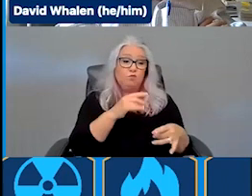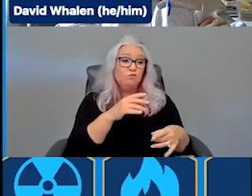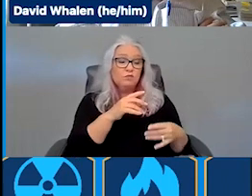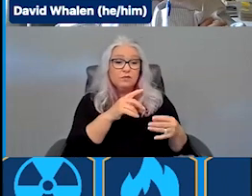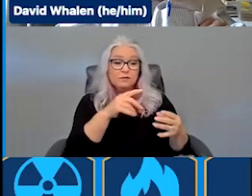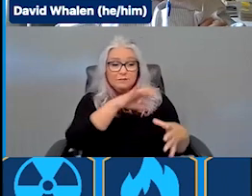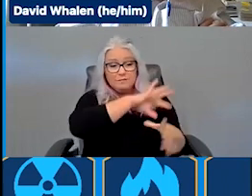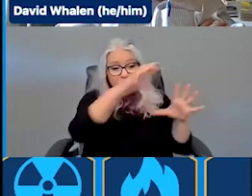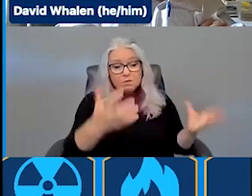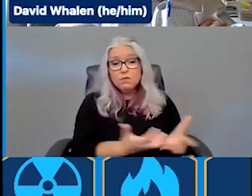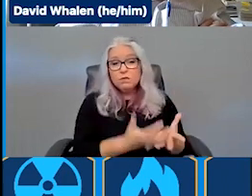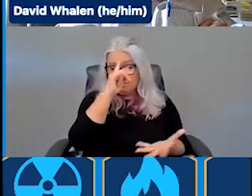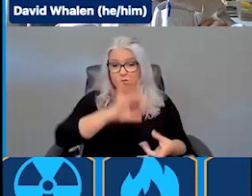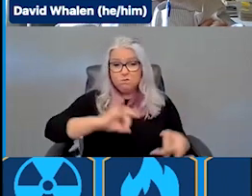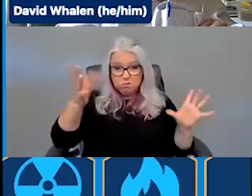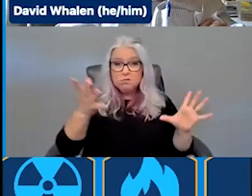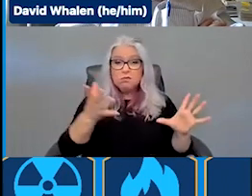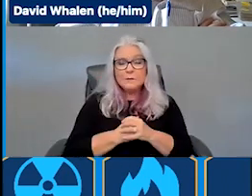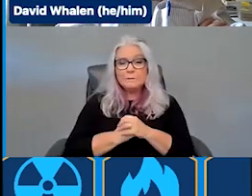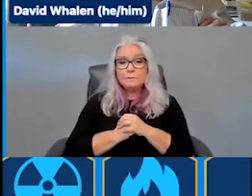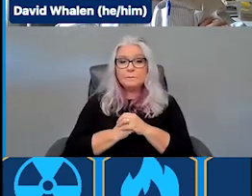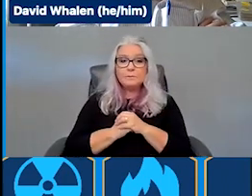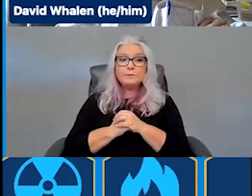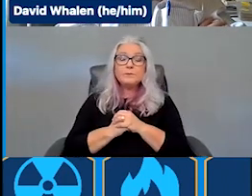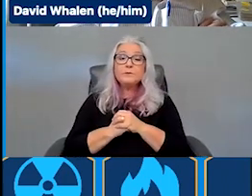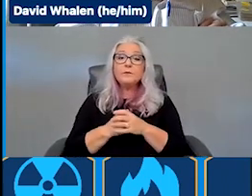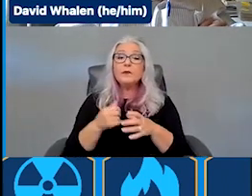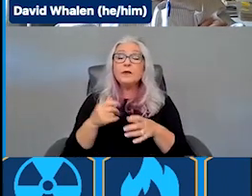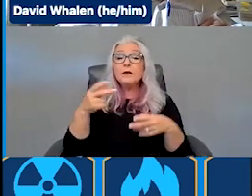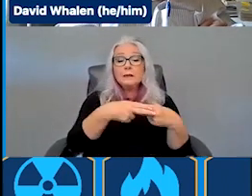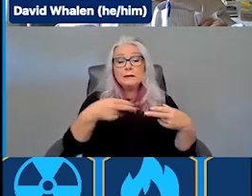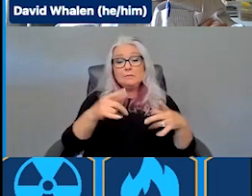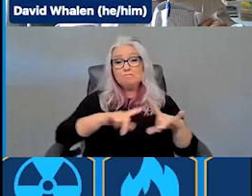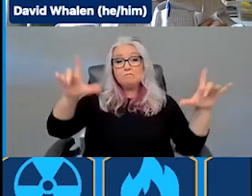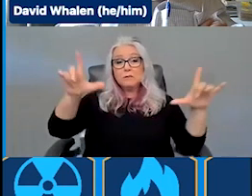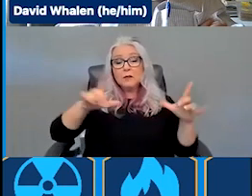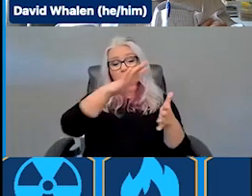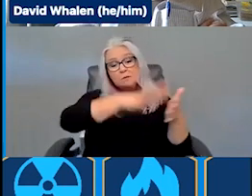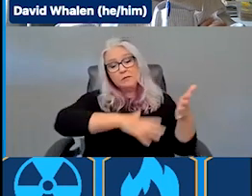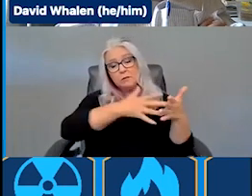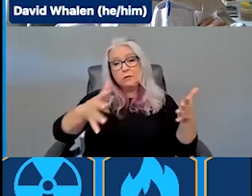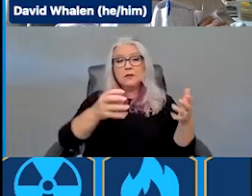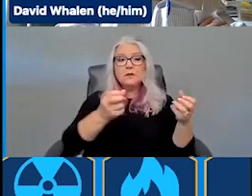And so in front of you you will see a table with a lot of different kinds of principles and descriptions of what that